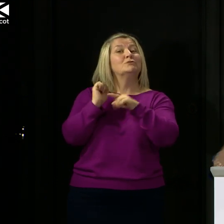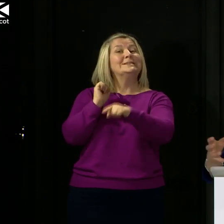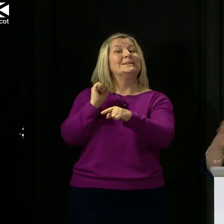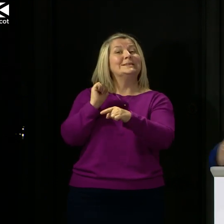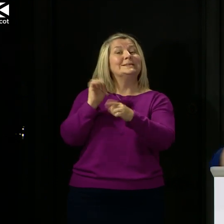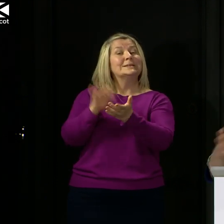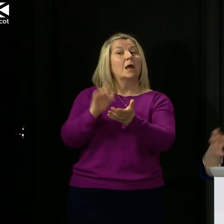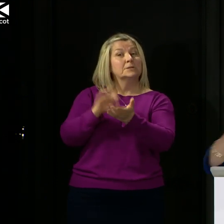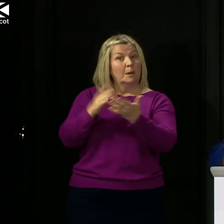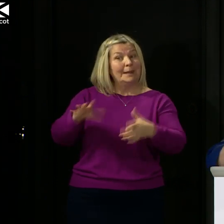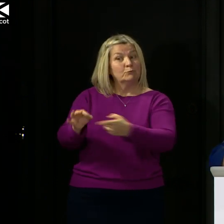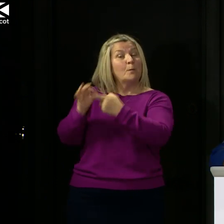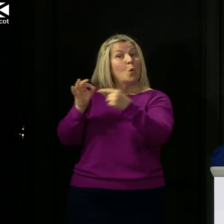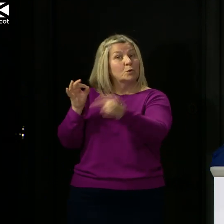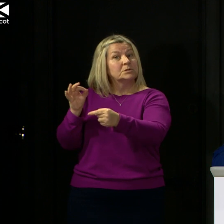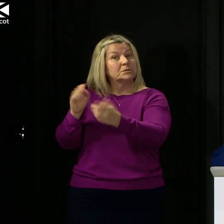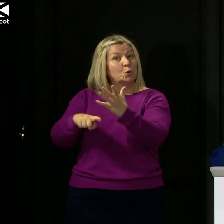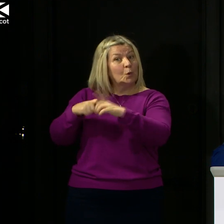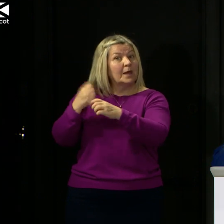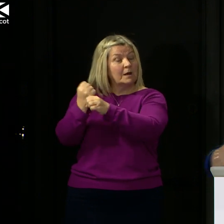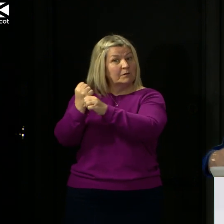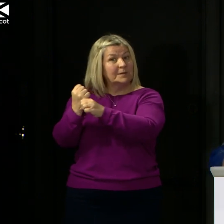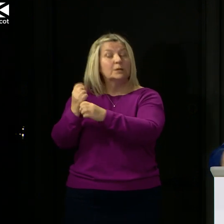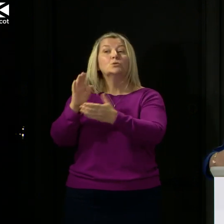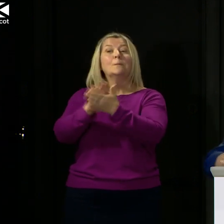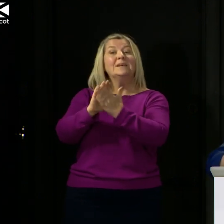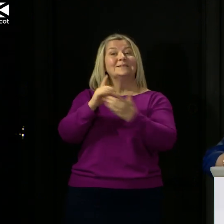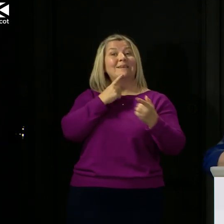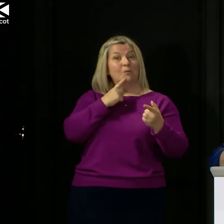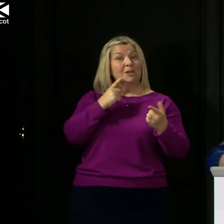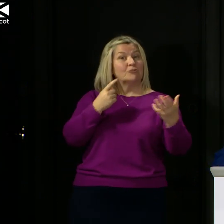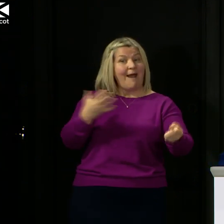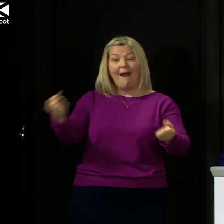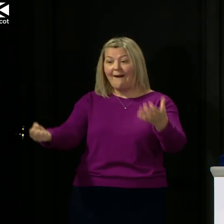which is what the data will feed into that then allows us to make some of these decisions.